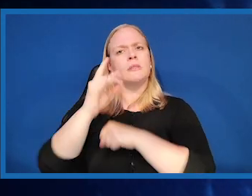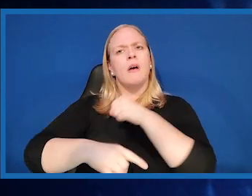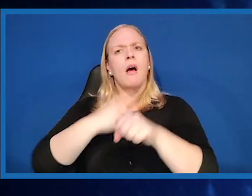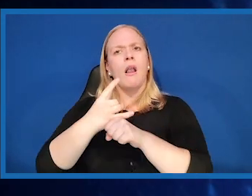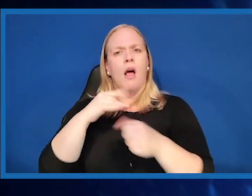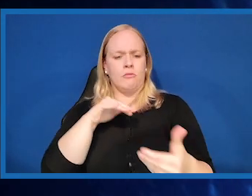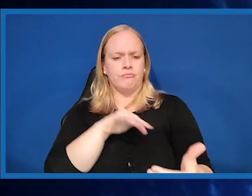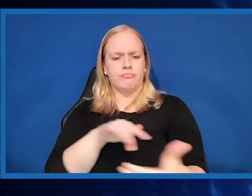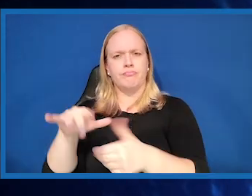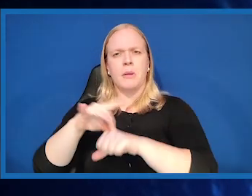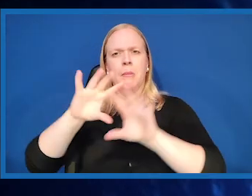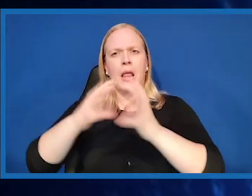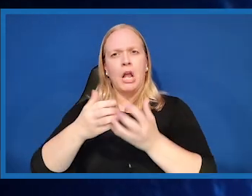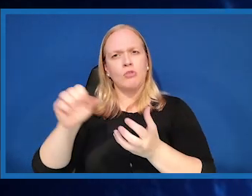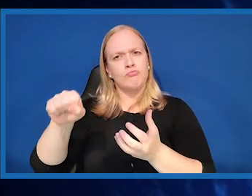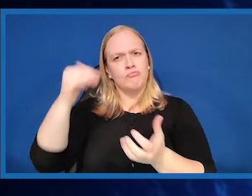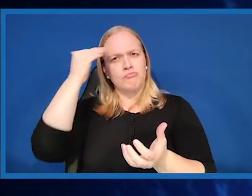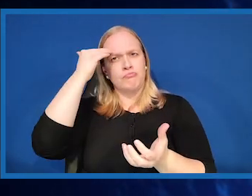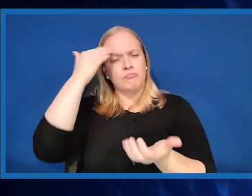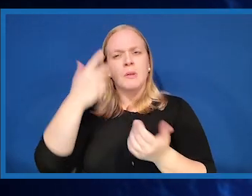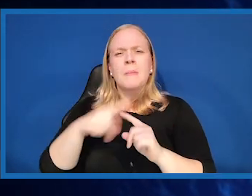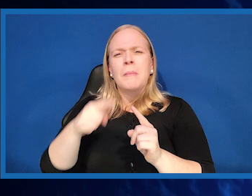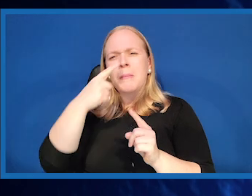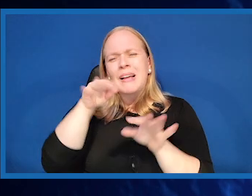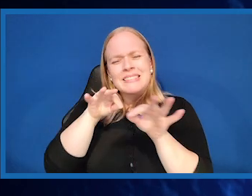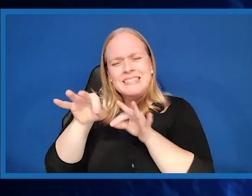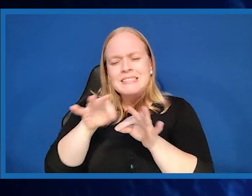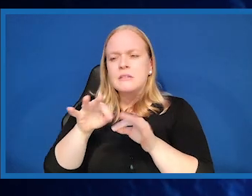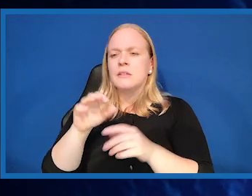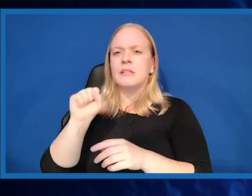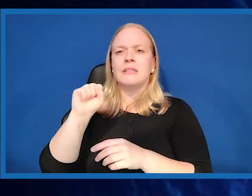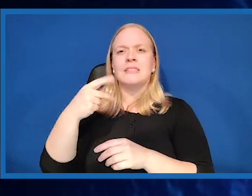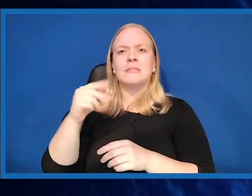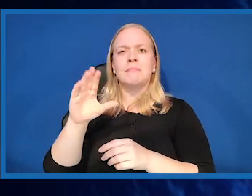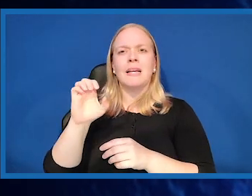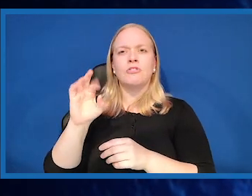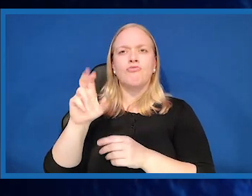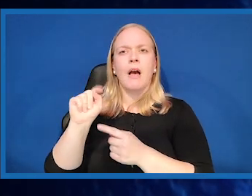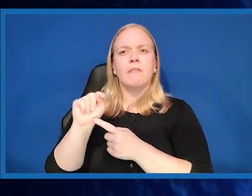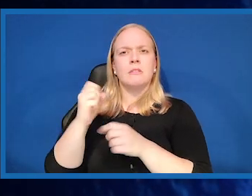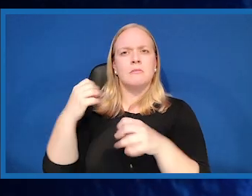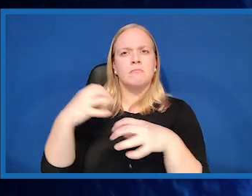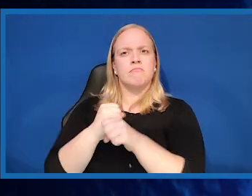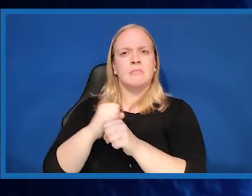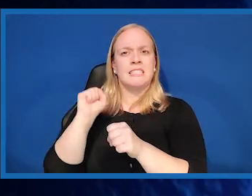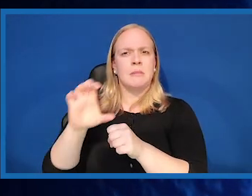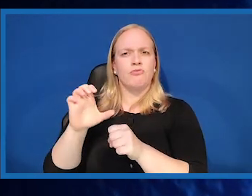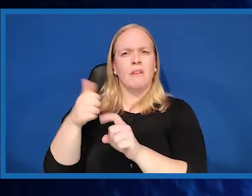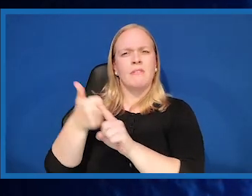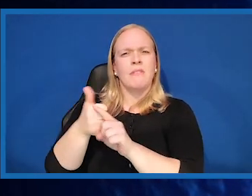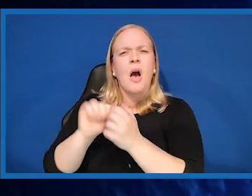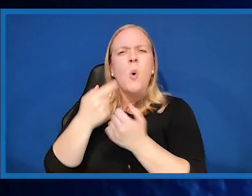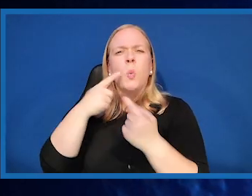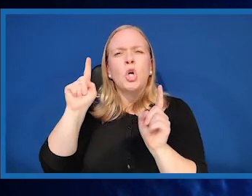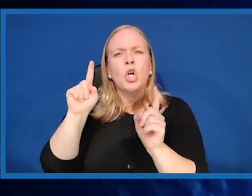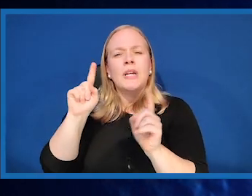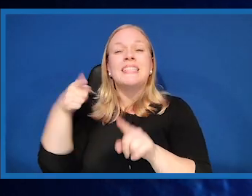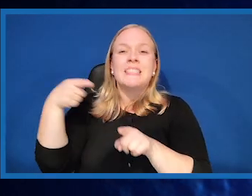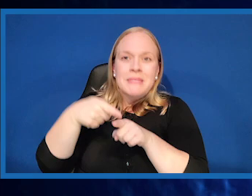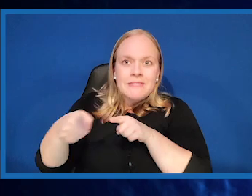A BETTER IDEA OF HOW THESE SPACECRAFT ACTUALLY WORK, SPECIFICALLY, UH, SENTINEL-6 MICHAEL FREILICH? YEAH, SO NASA